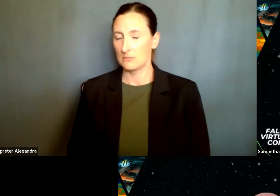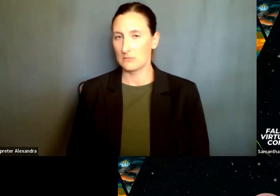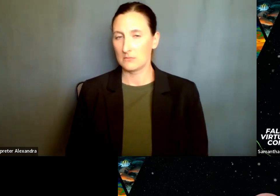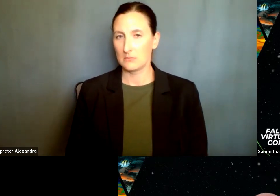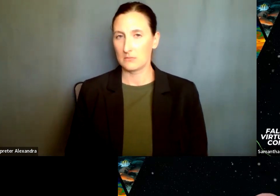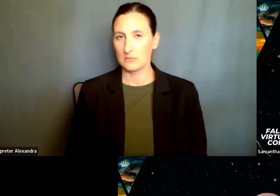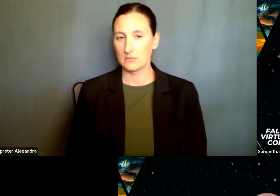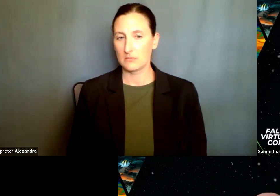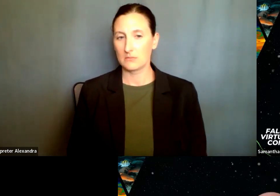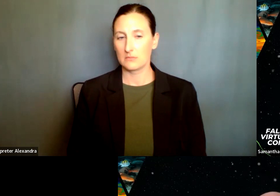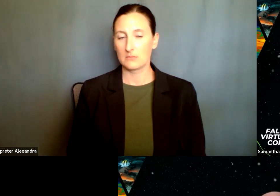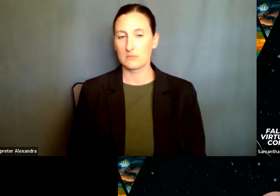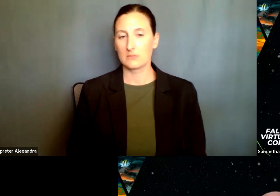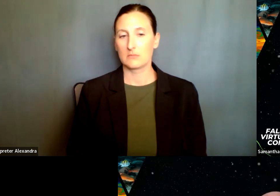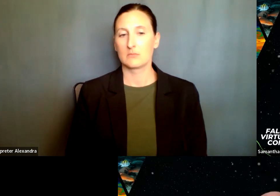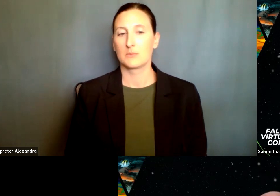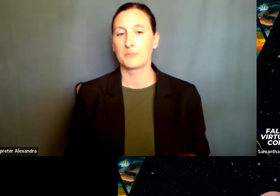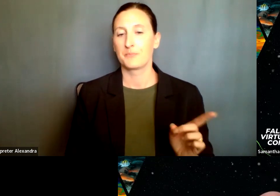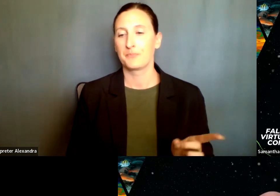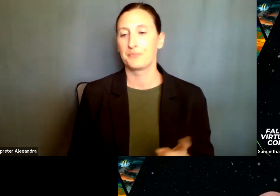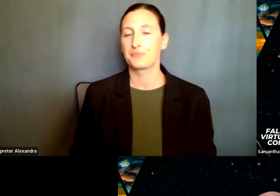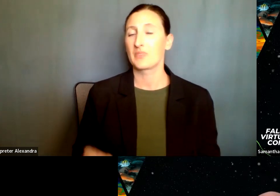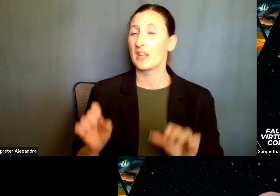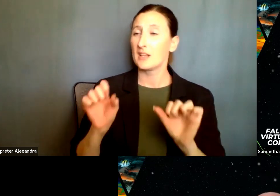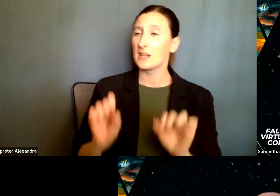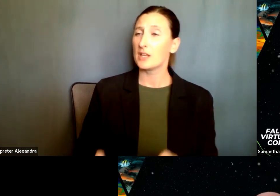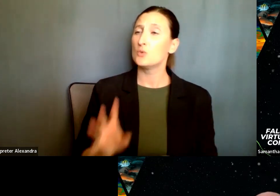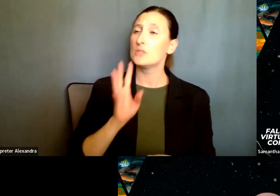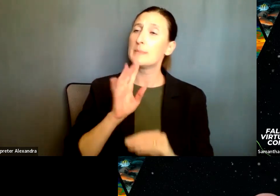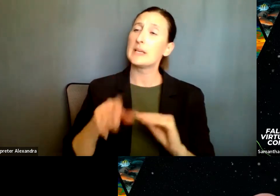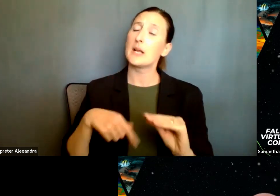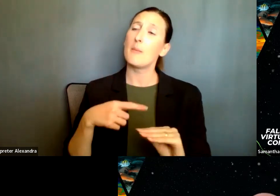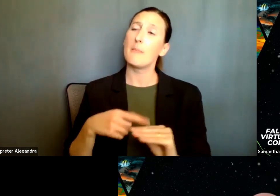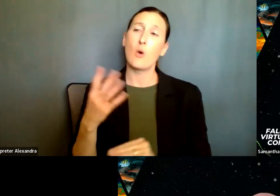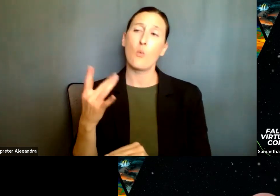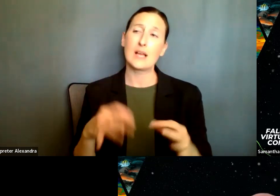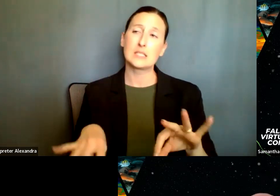Samantha Brewton Hunter: I'll ask, can you speak to the importance of serving as a reviewer for NSF?